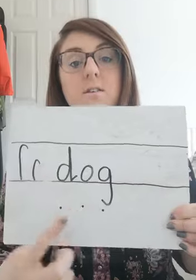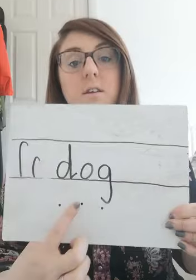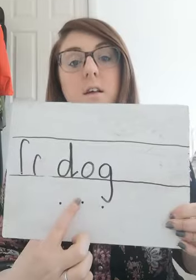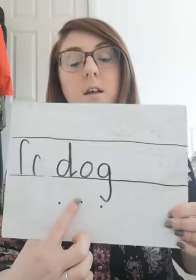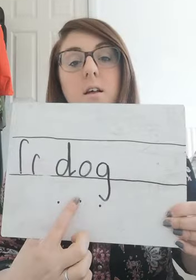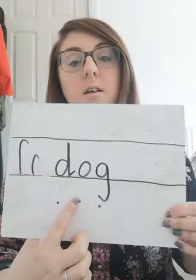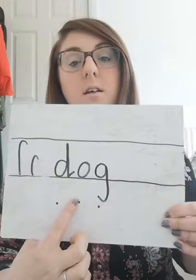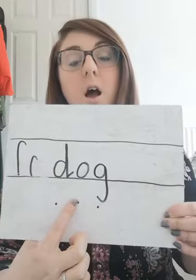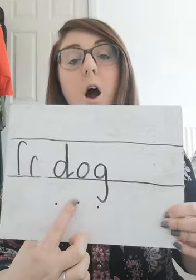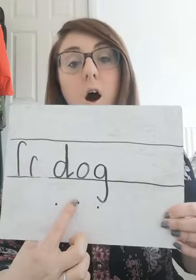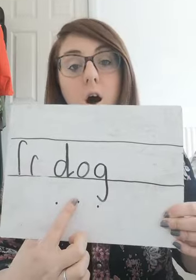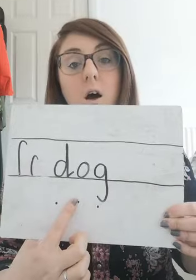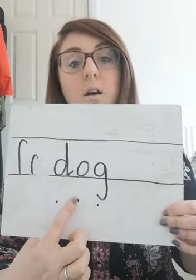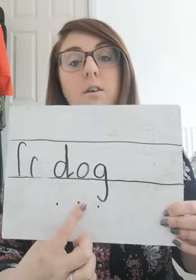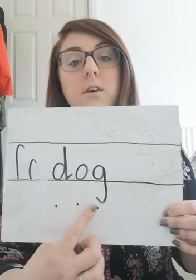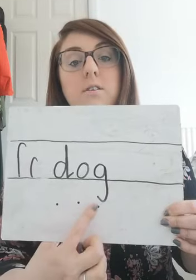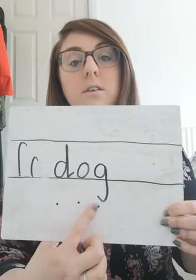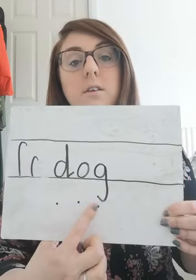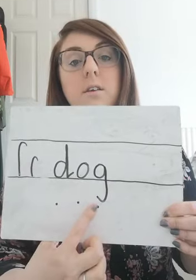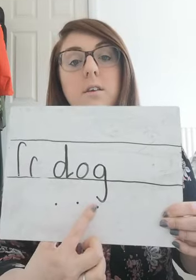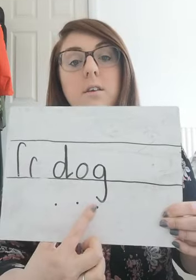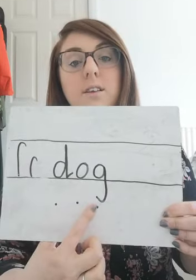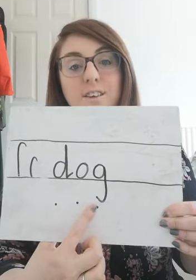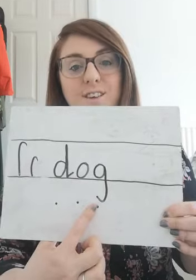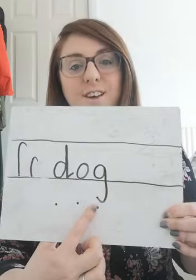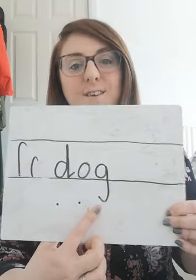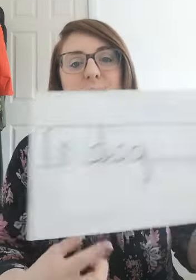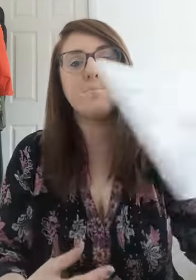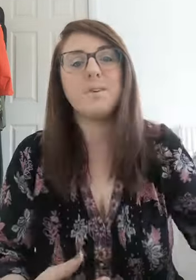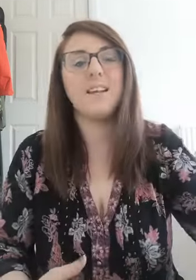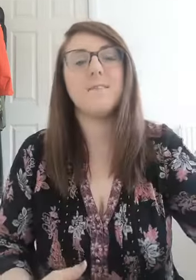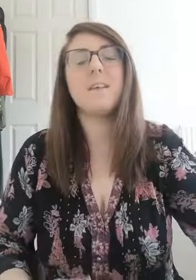good! o good! g brilliant!